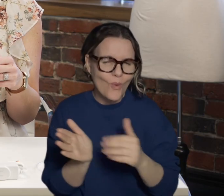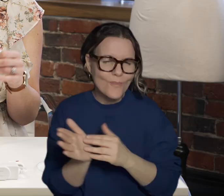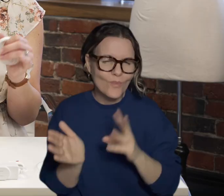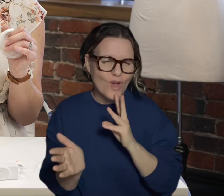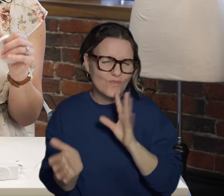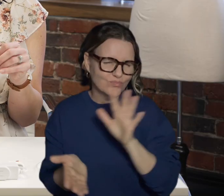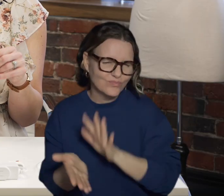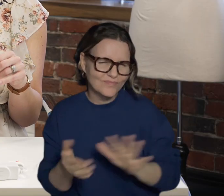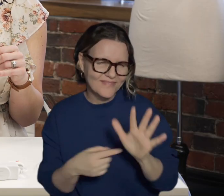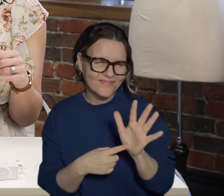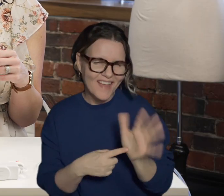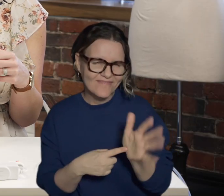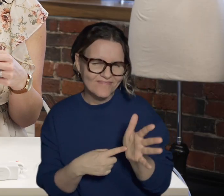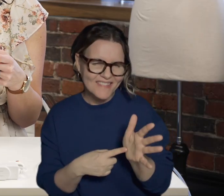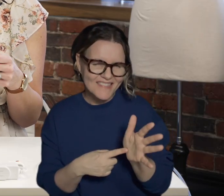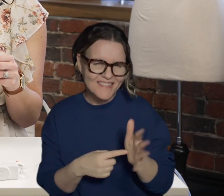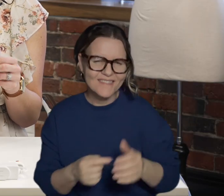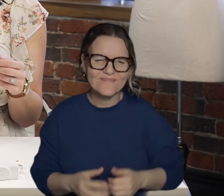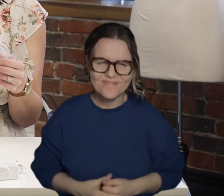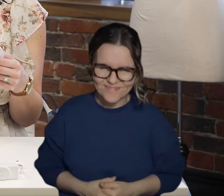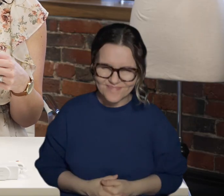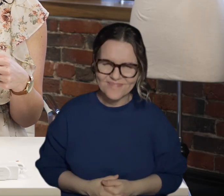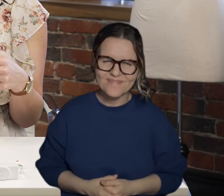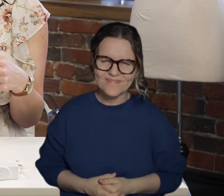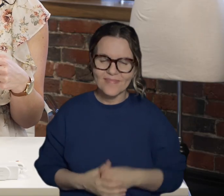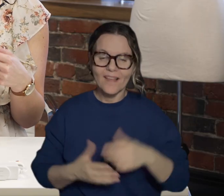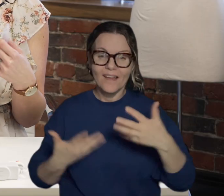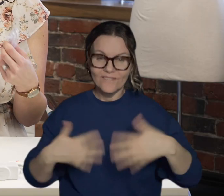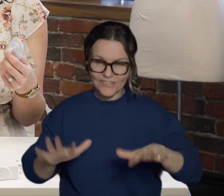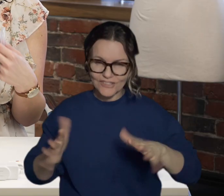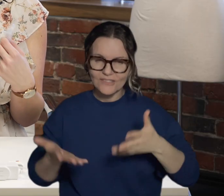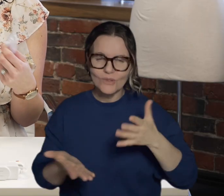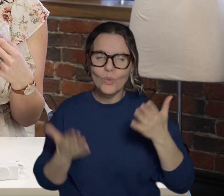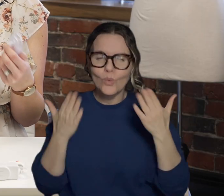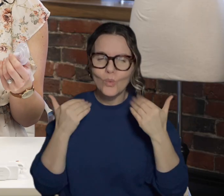parts are going to soak in some warm soapy water for about 5 minutes and then you can wash them